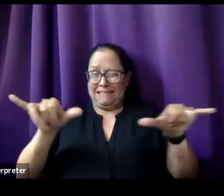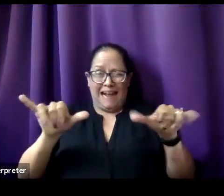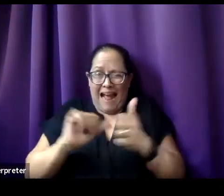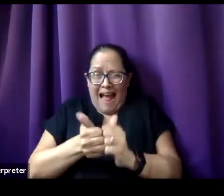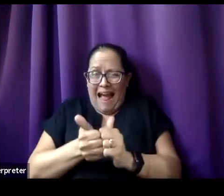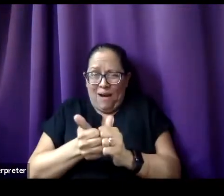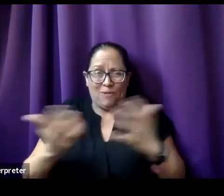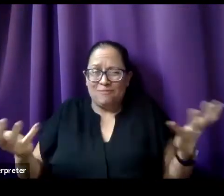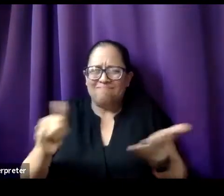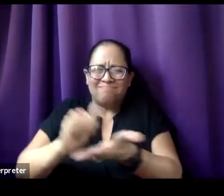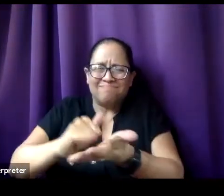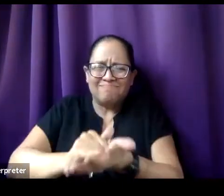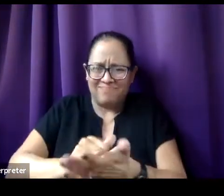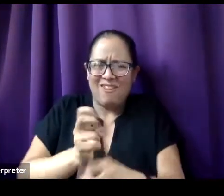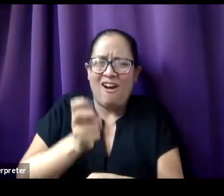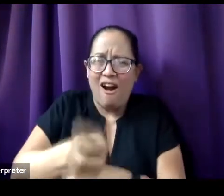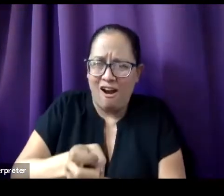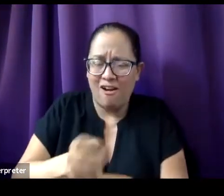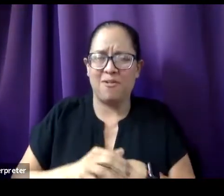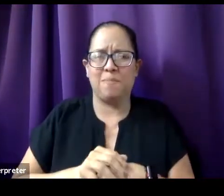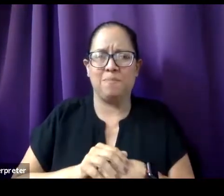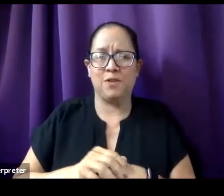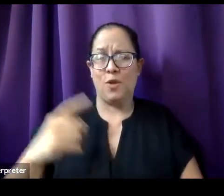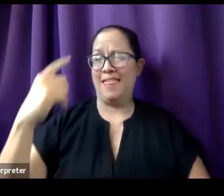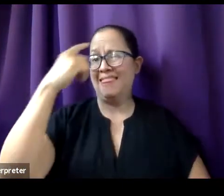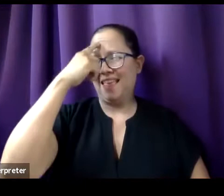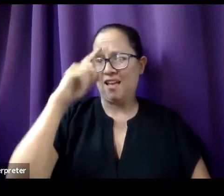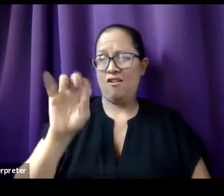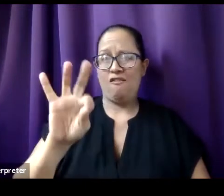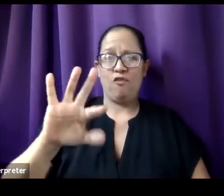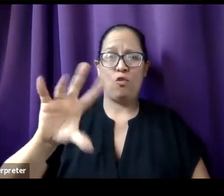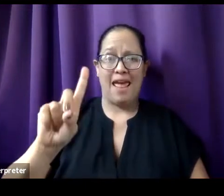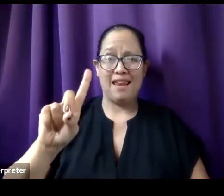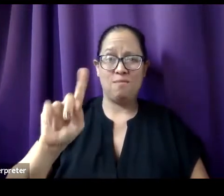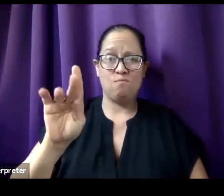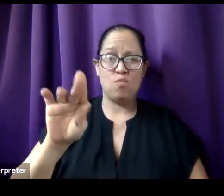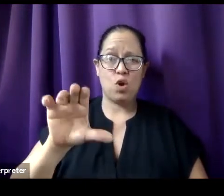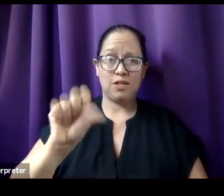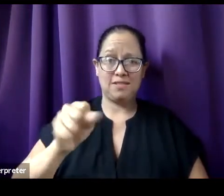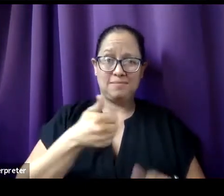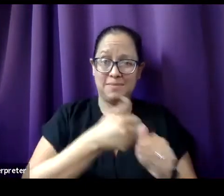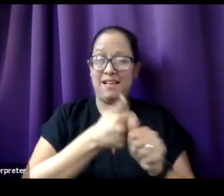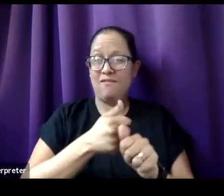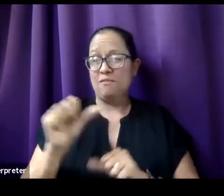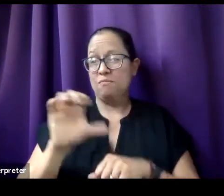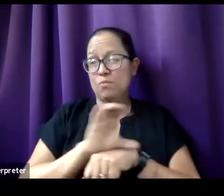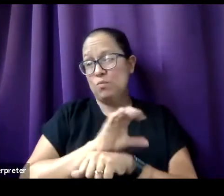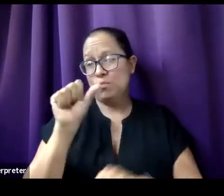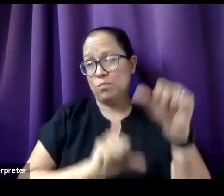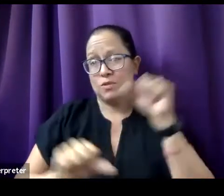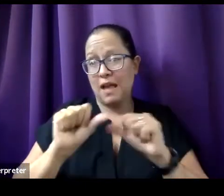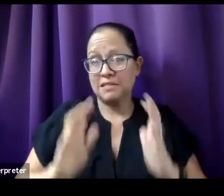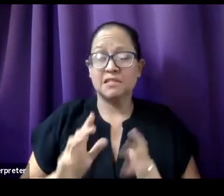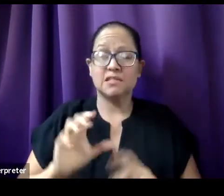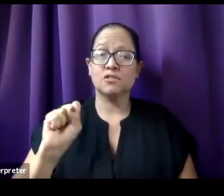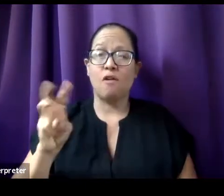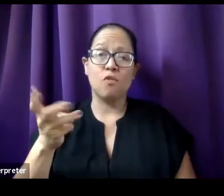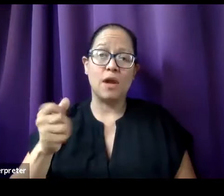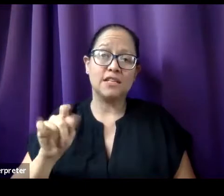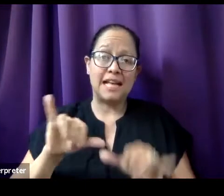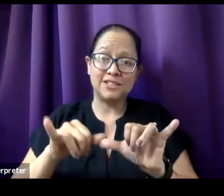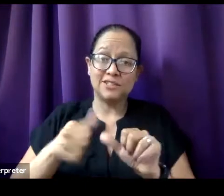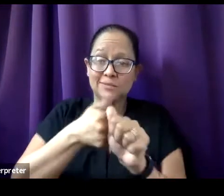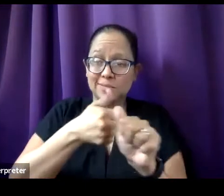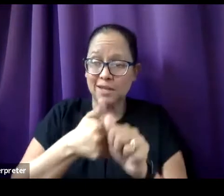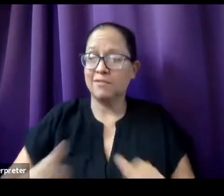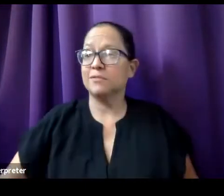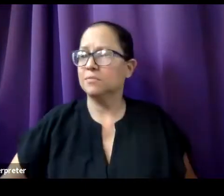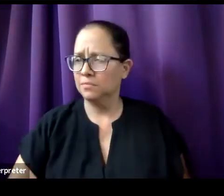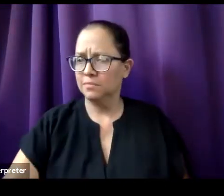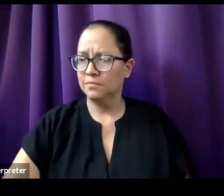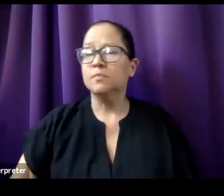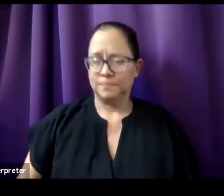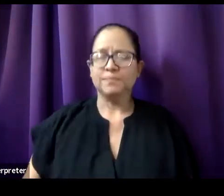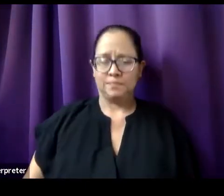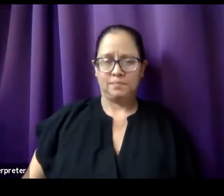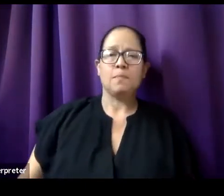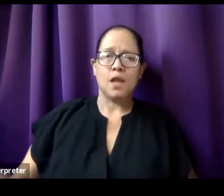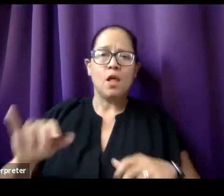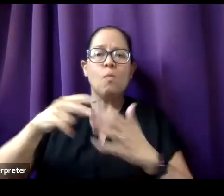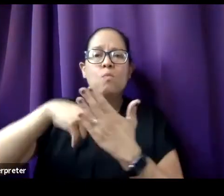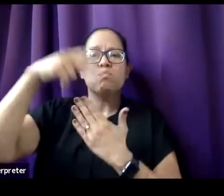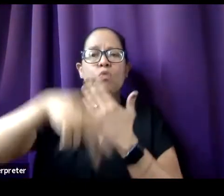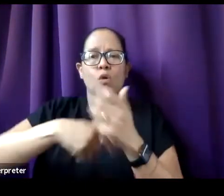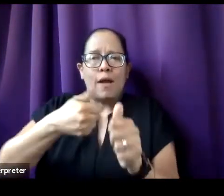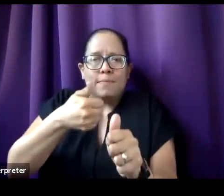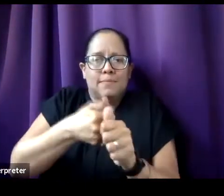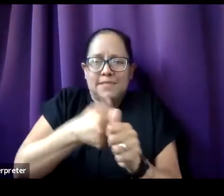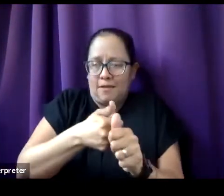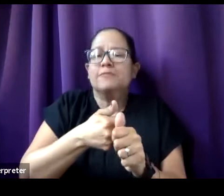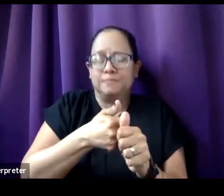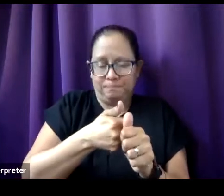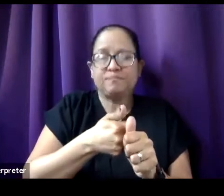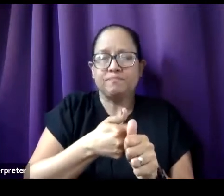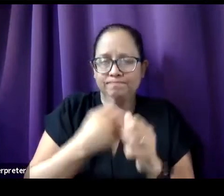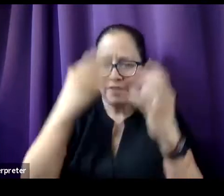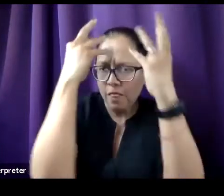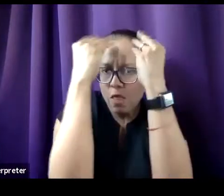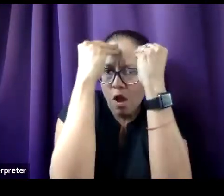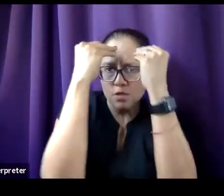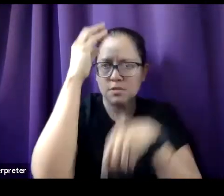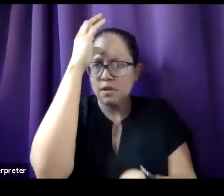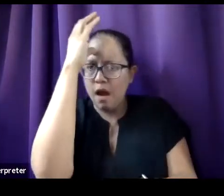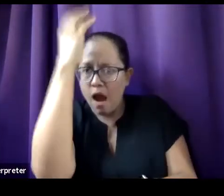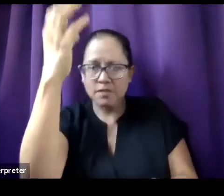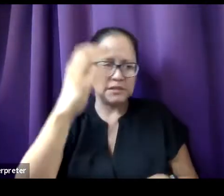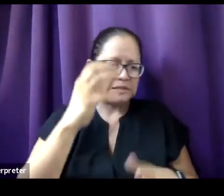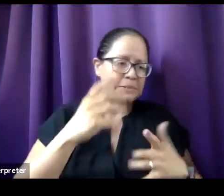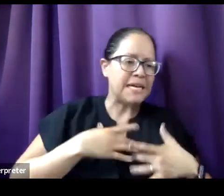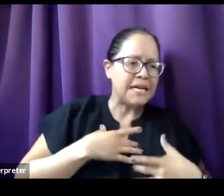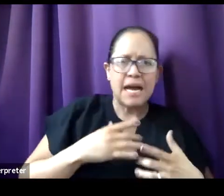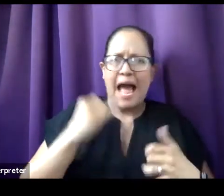I'm drawn to the work of Fred Brooks, he was at computing as a computer scientist and software engineer, and he noted that quote the programmer builds from pure thoughts stuff concepts and very flexible representation there.